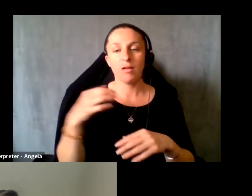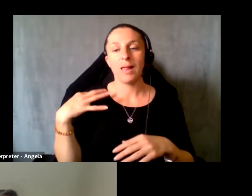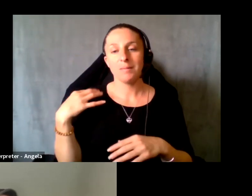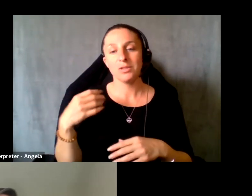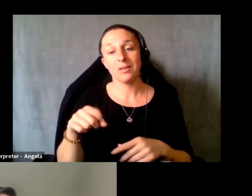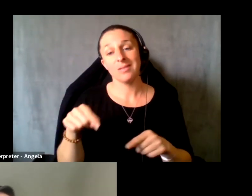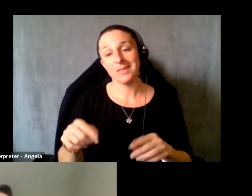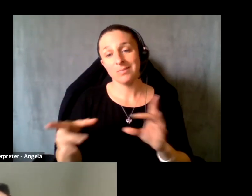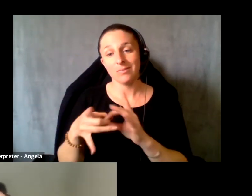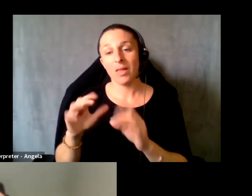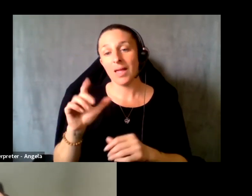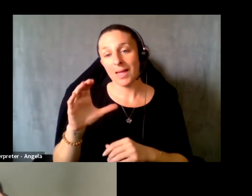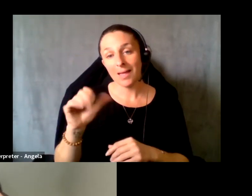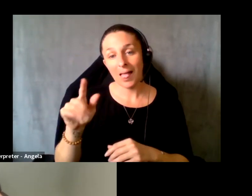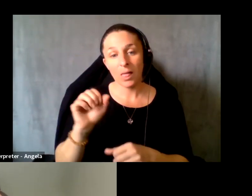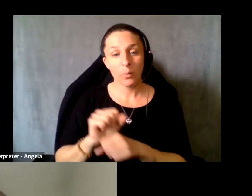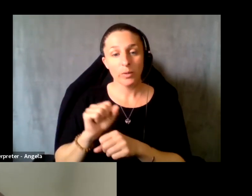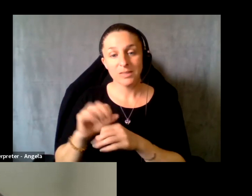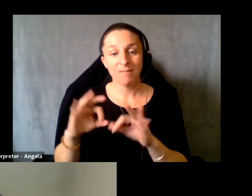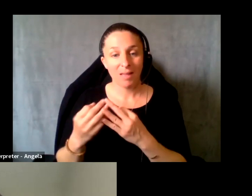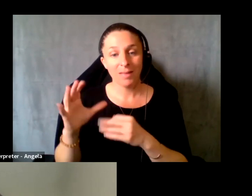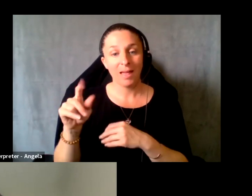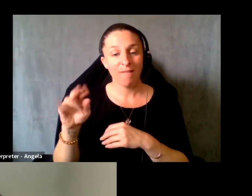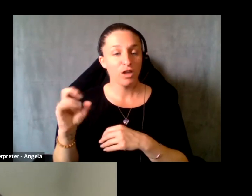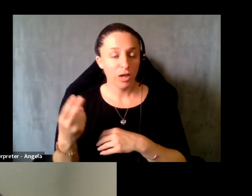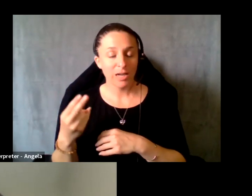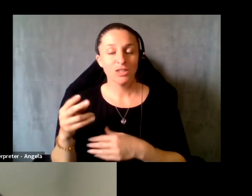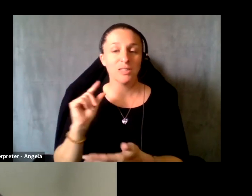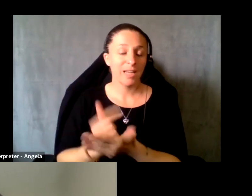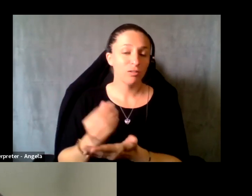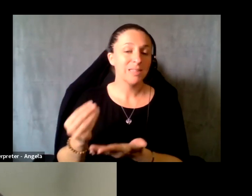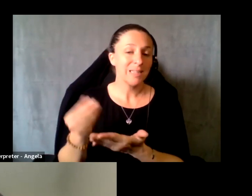to our CalWorks families, CalFresh, guaranteed income, and especially the disaster recovery